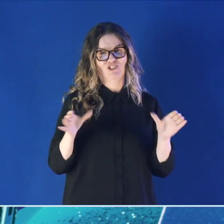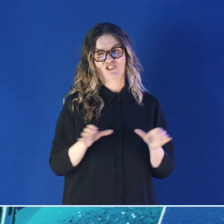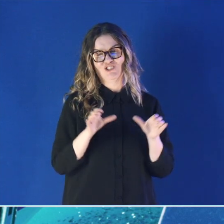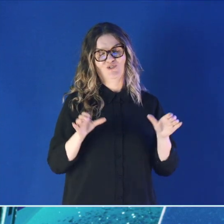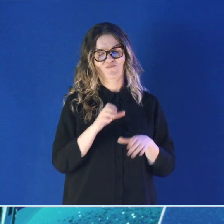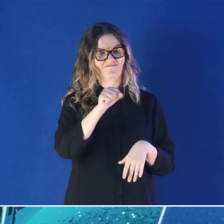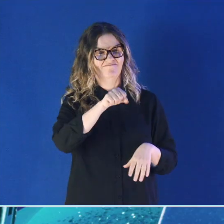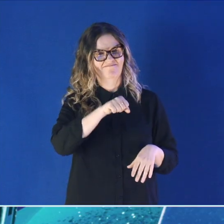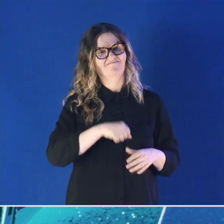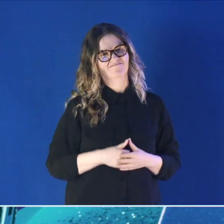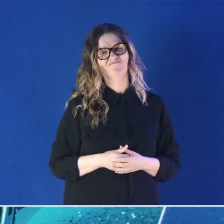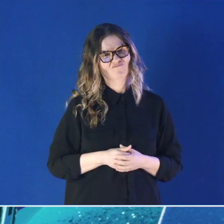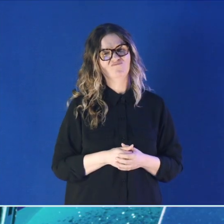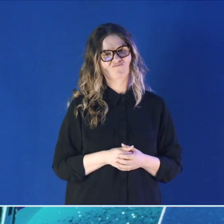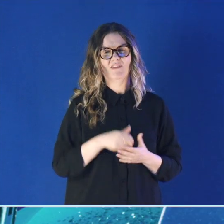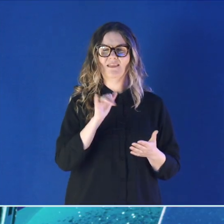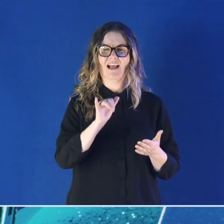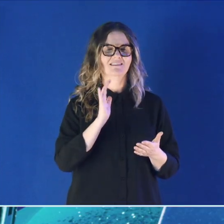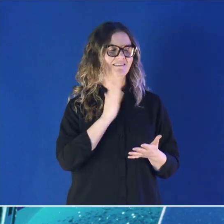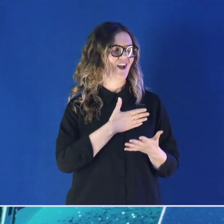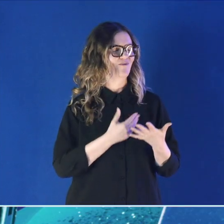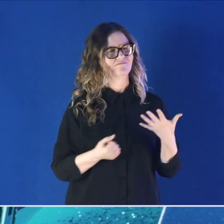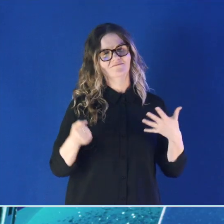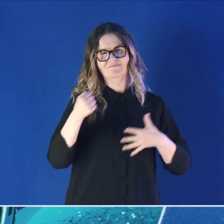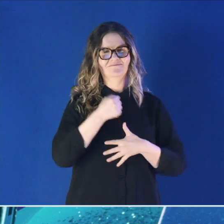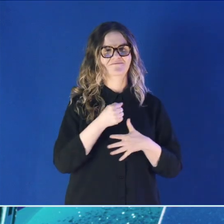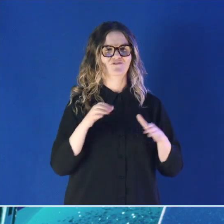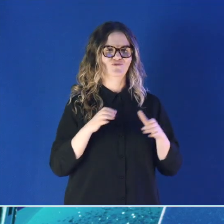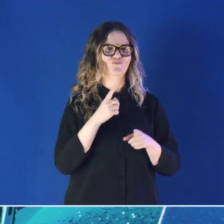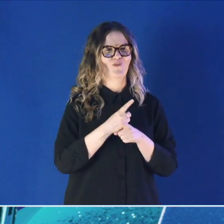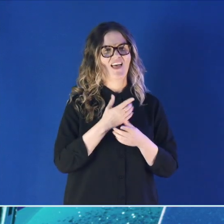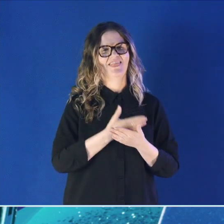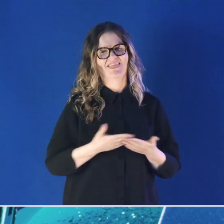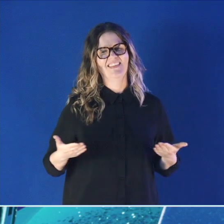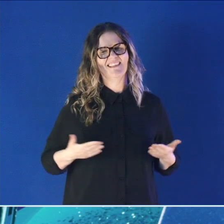And he's been such a great partner. The whole organization has been terrific.